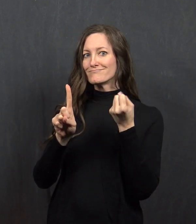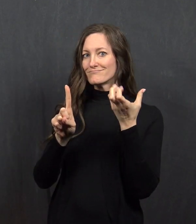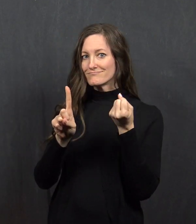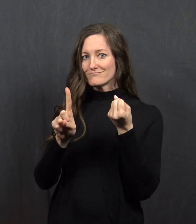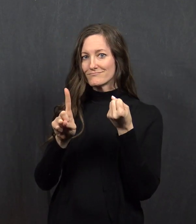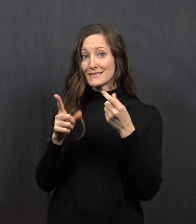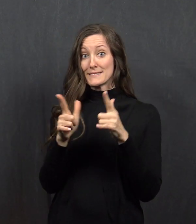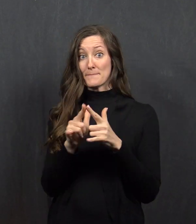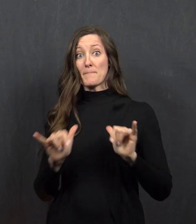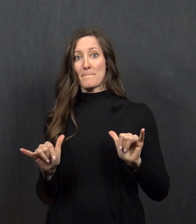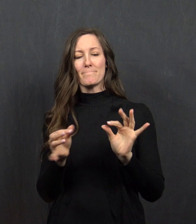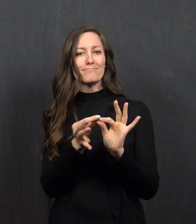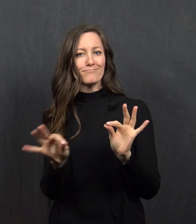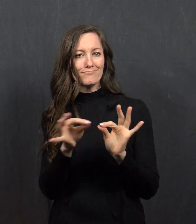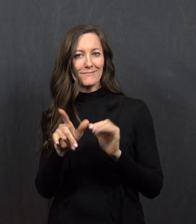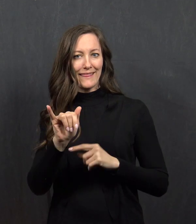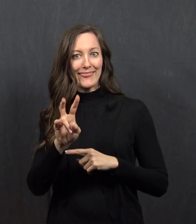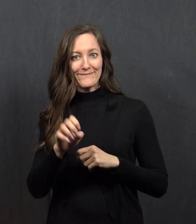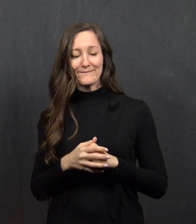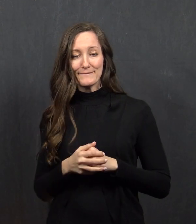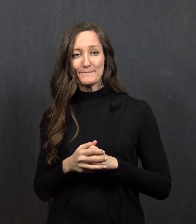live-captioning and American Sign Language (ASL).